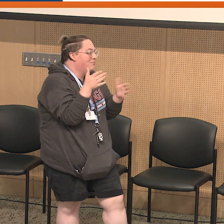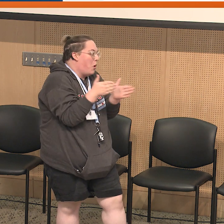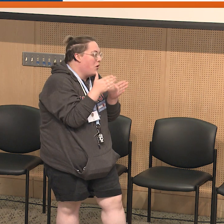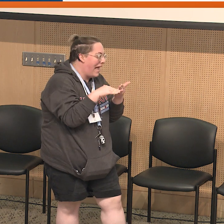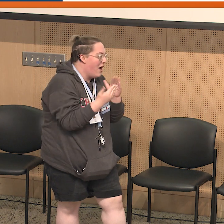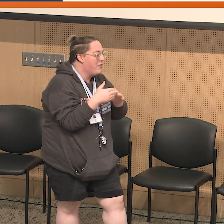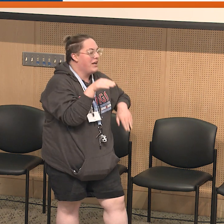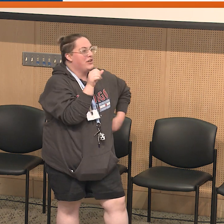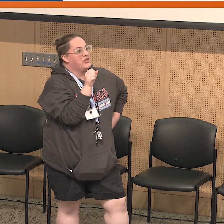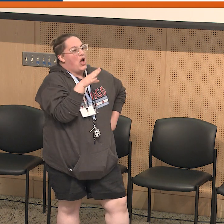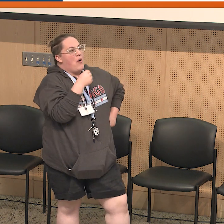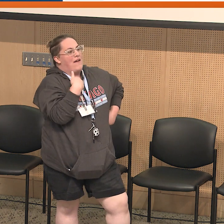I'm from a small town.